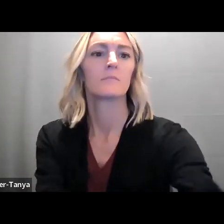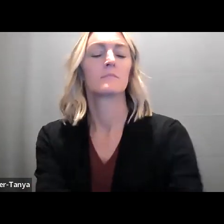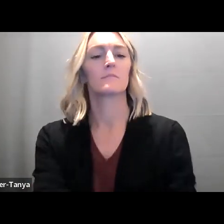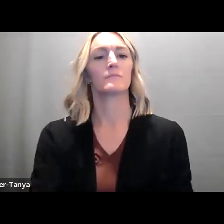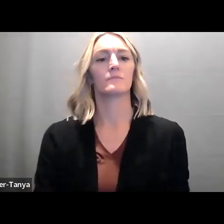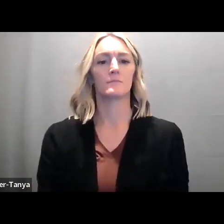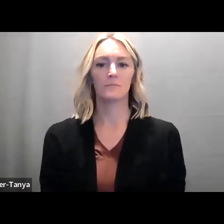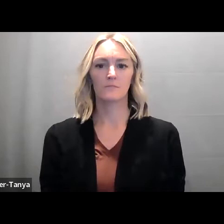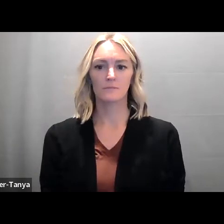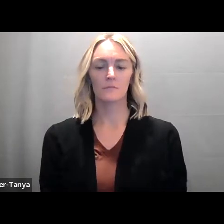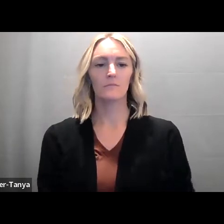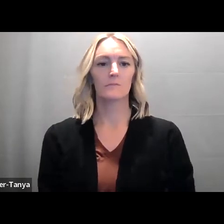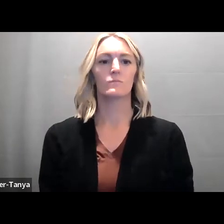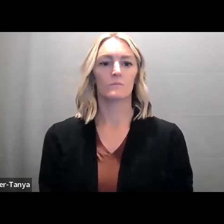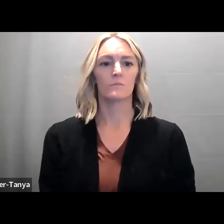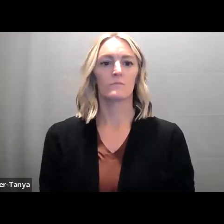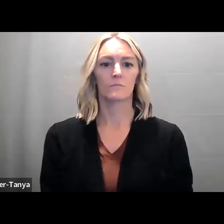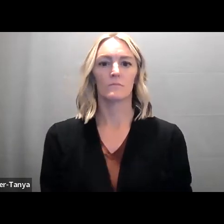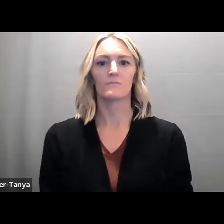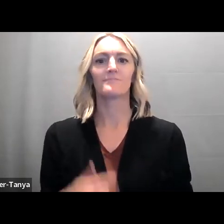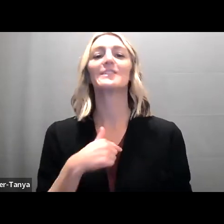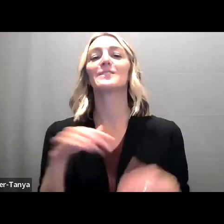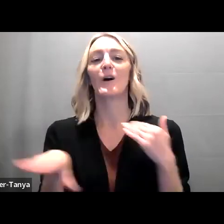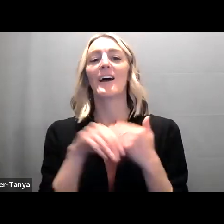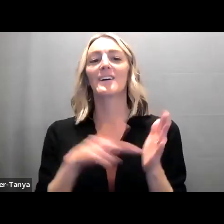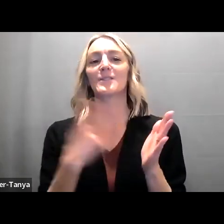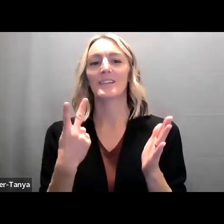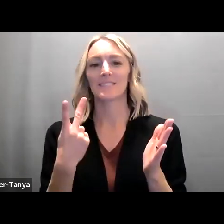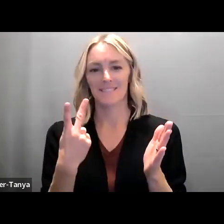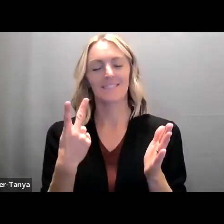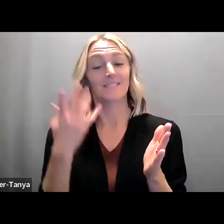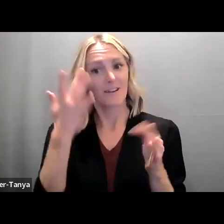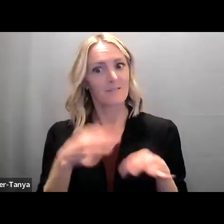I put it in here twice. Because it is that important.